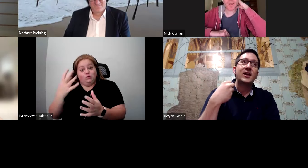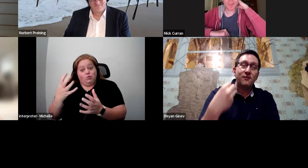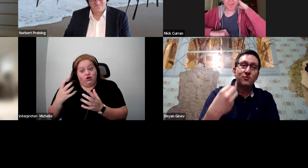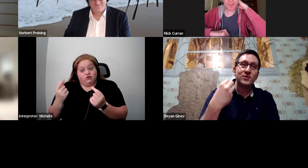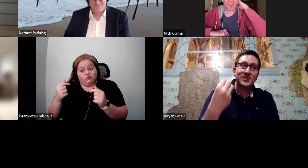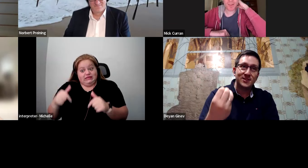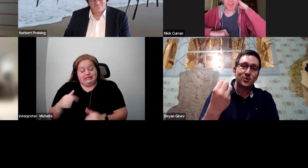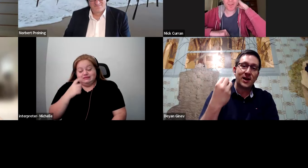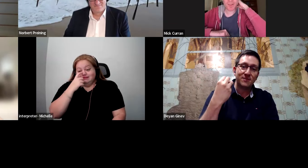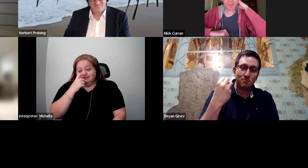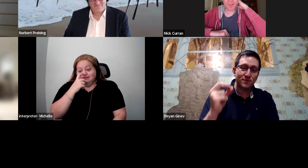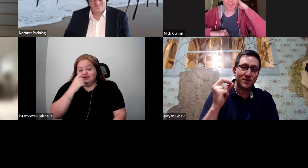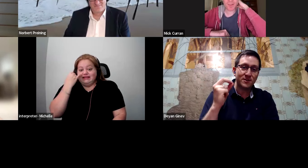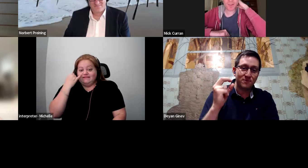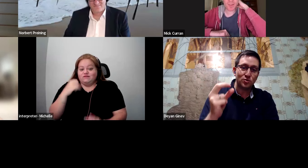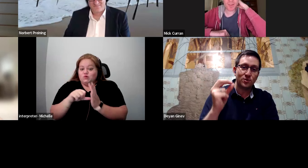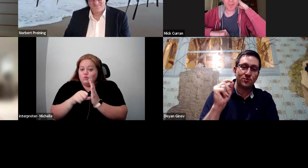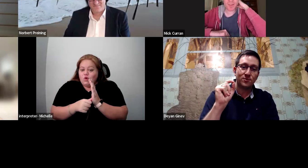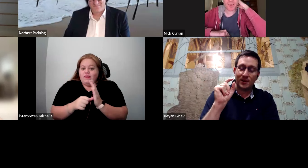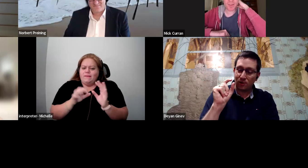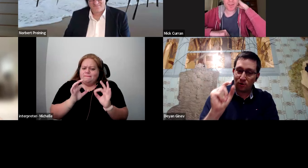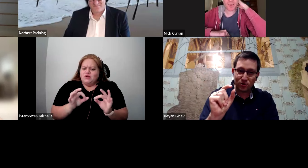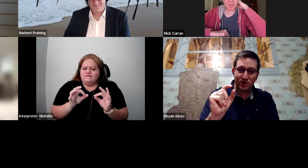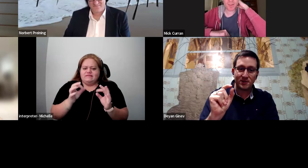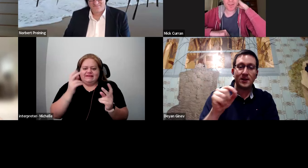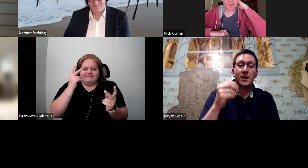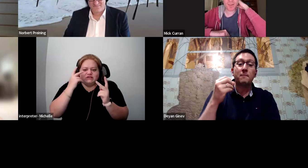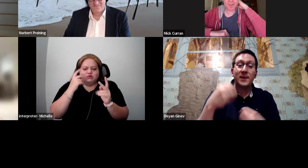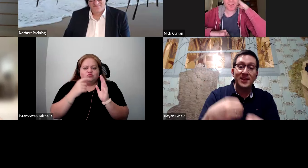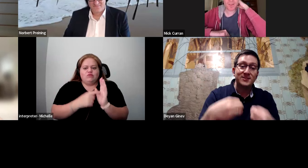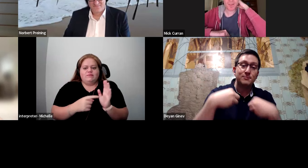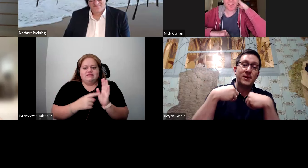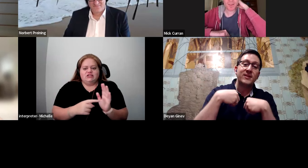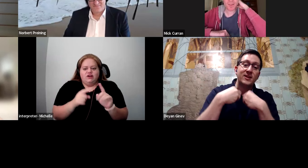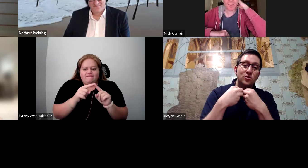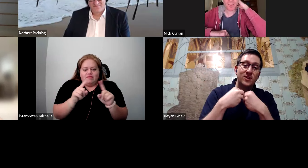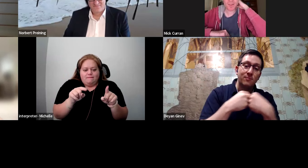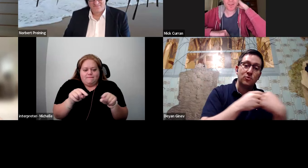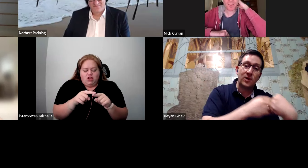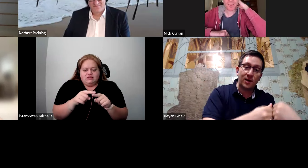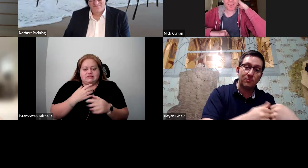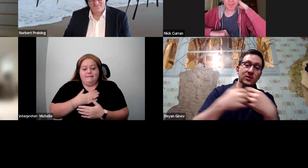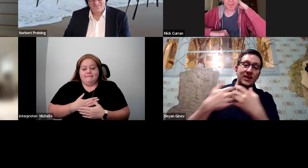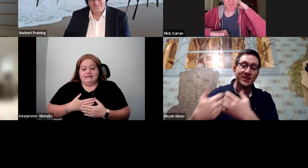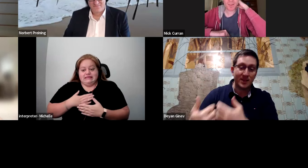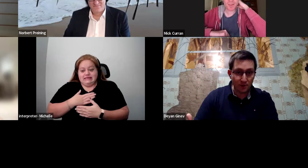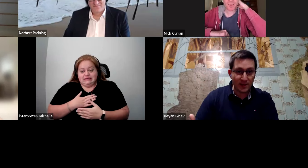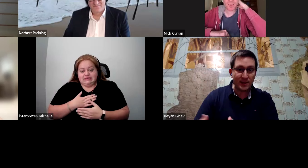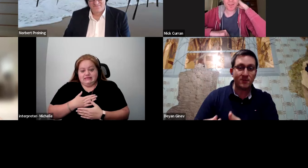If you insist to have the perfect visual construct, please spend the extra time to come to the LaTeXML side